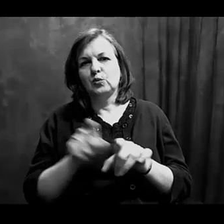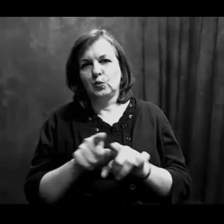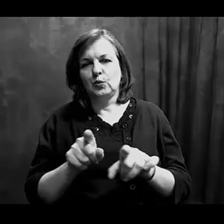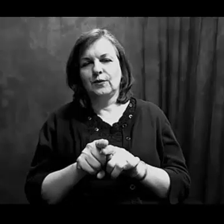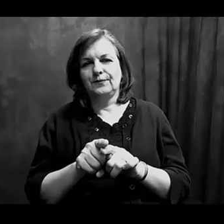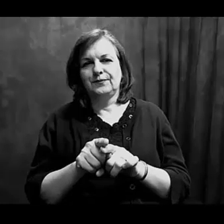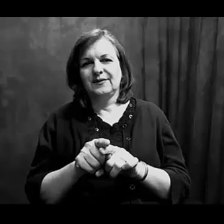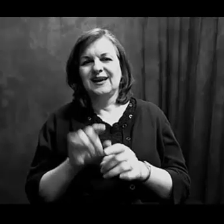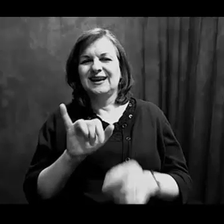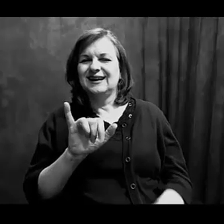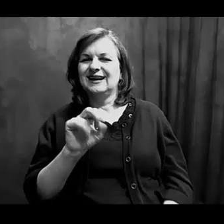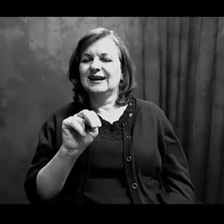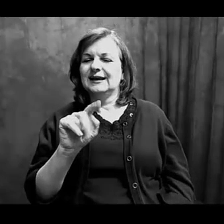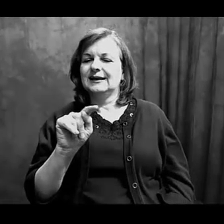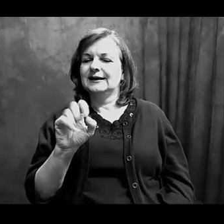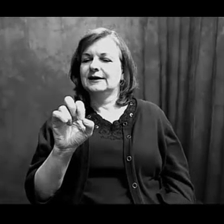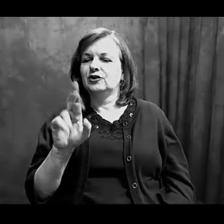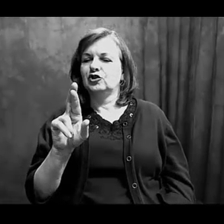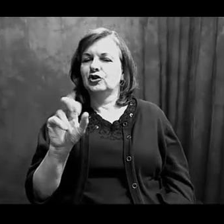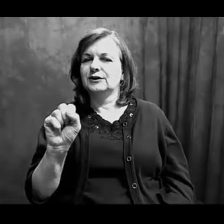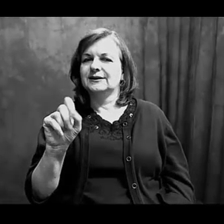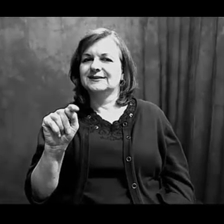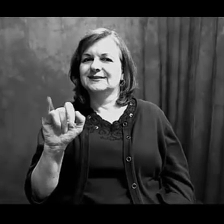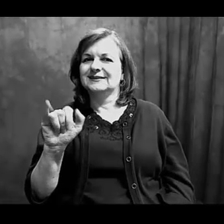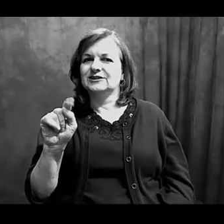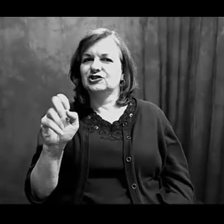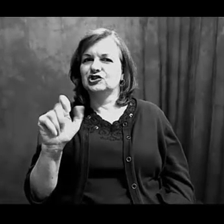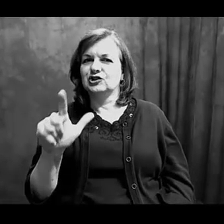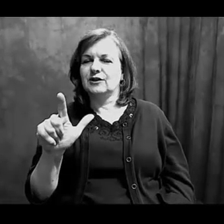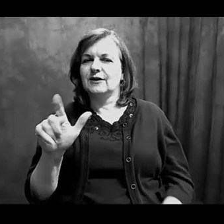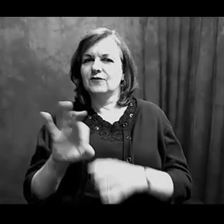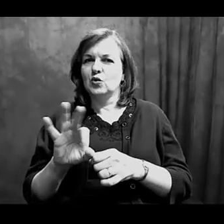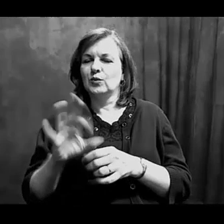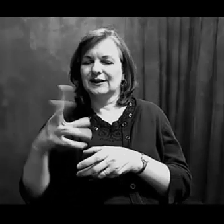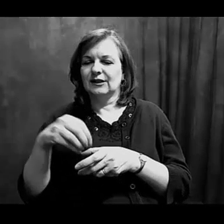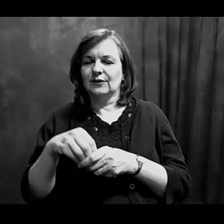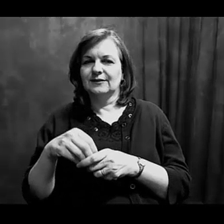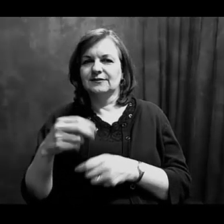is fluid that contains hormones and glucose and so on